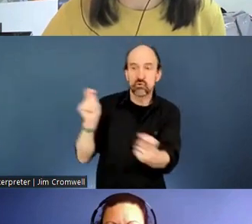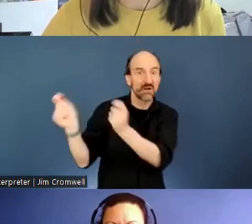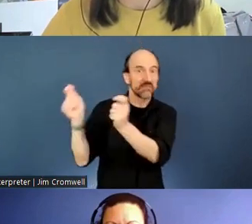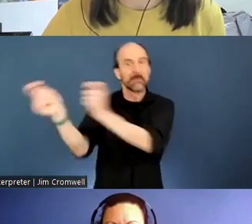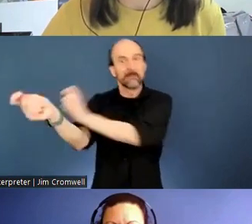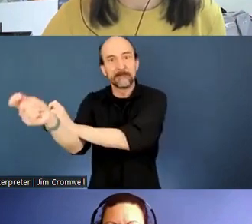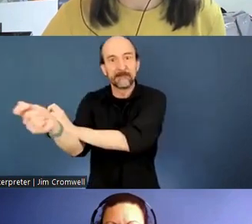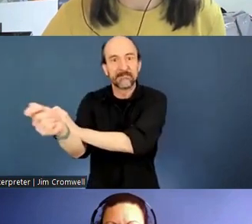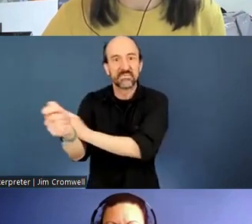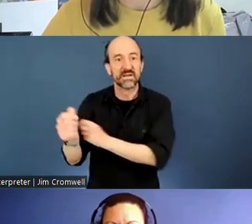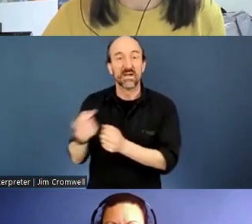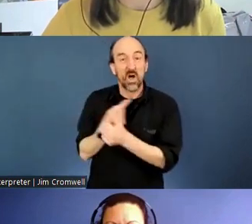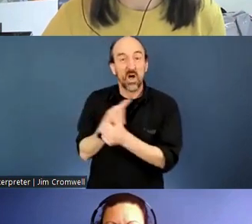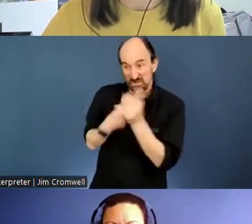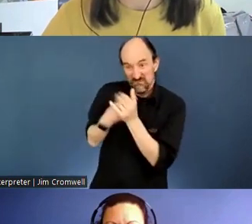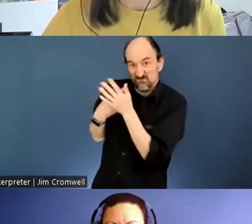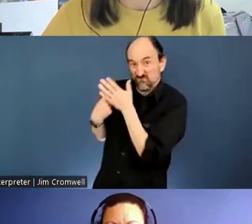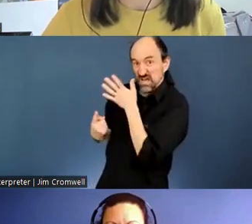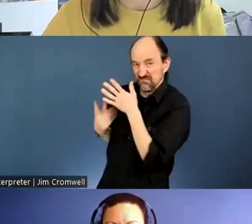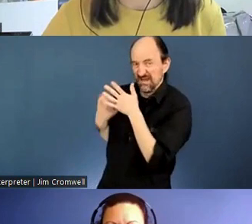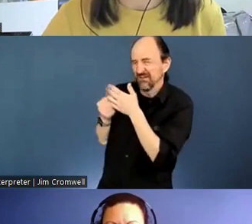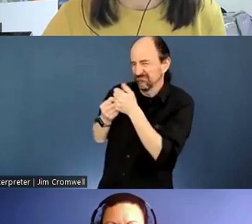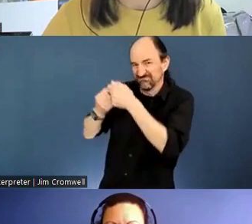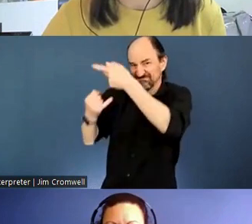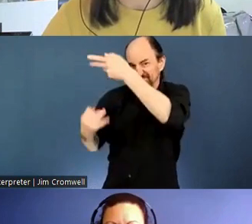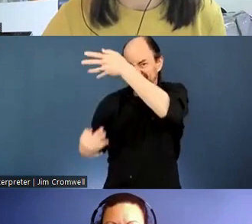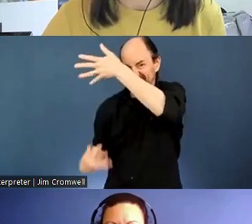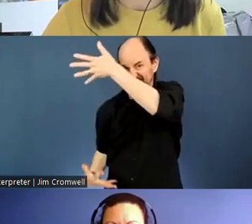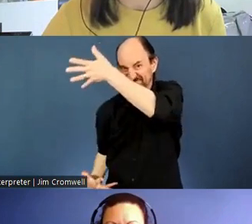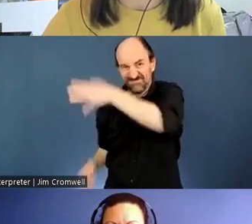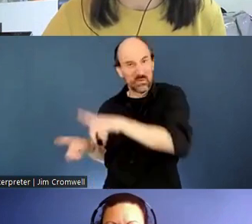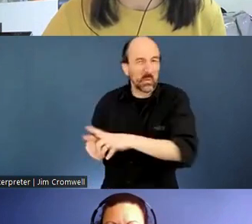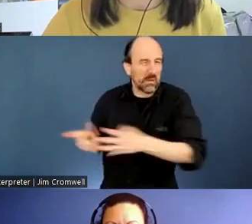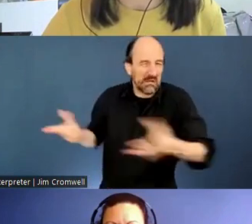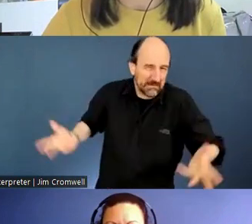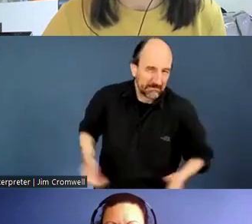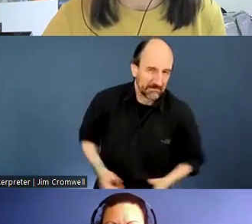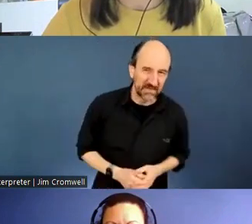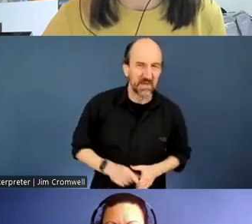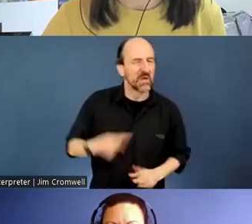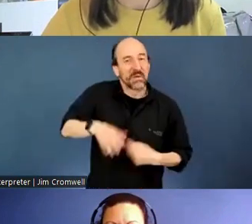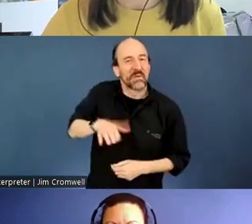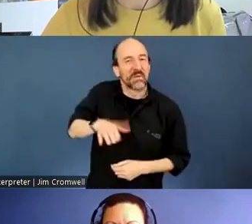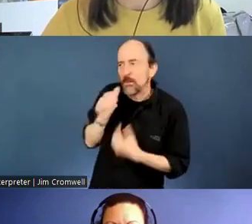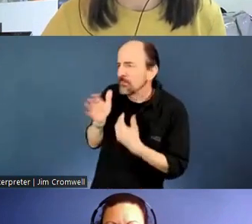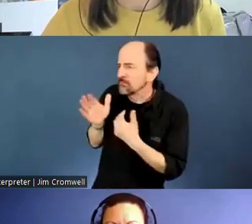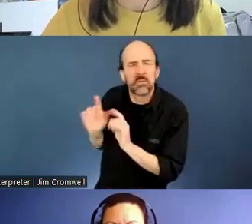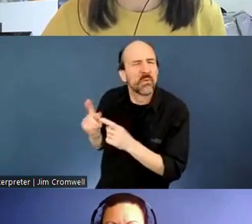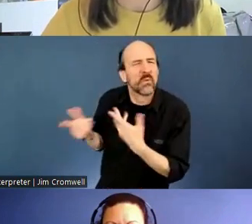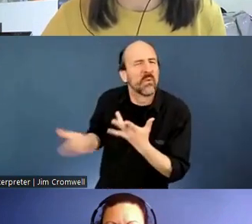There are so many more other benefits out there and we're curious to learn more about them as we continue to do this kind